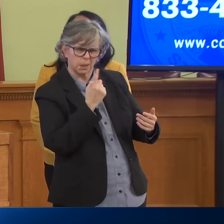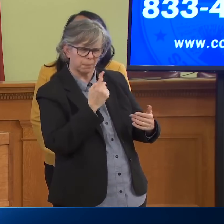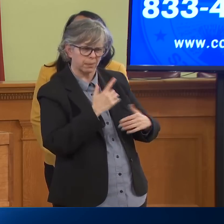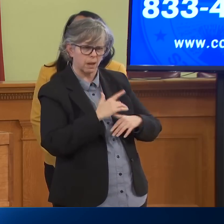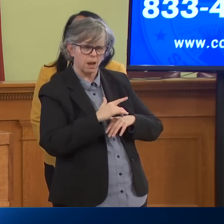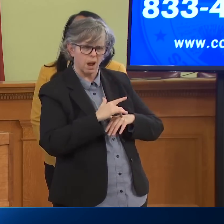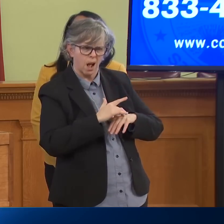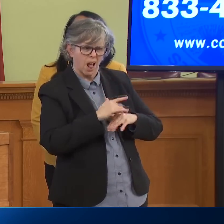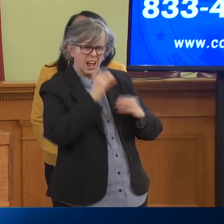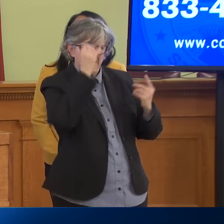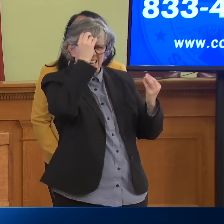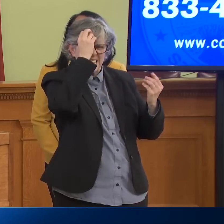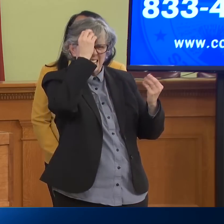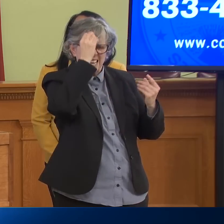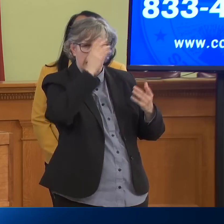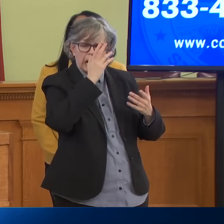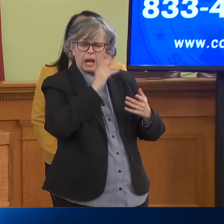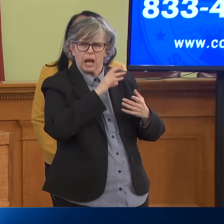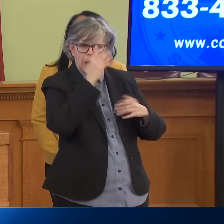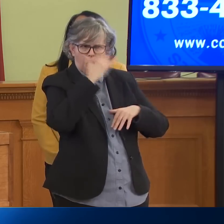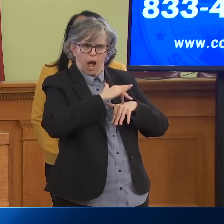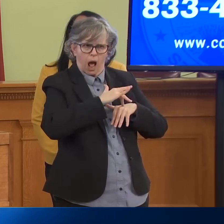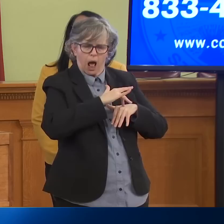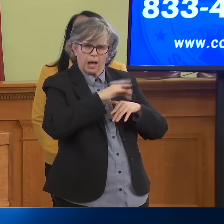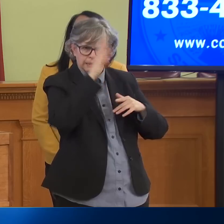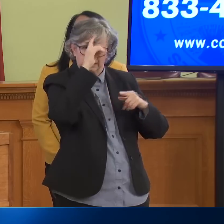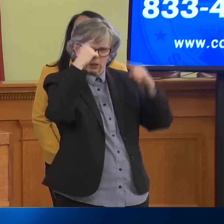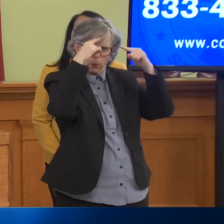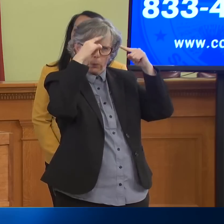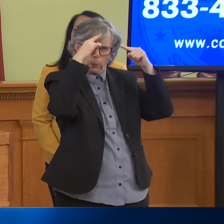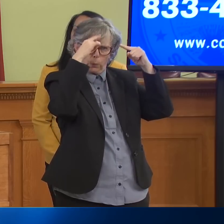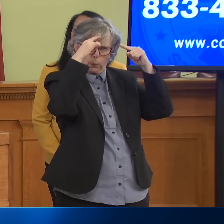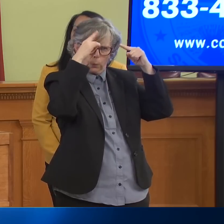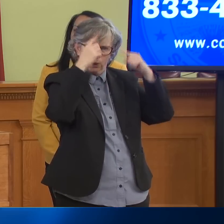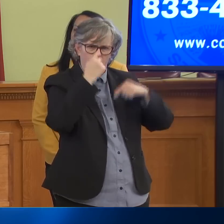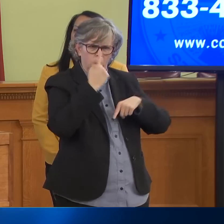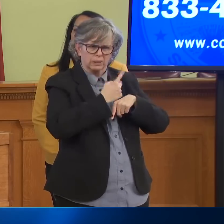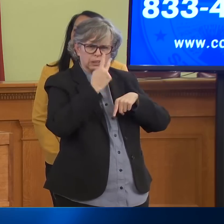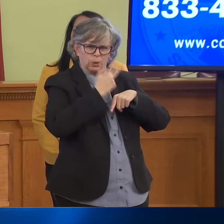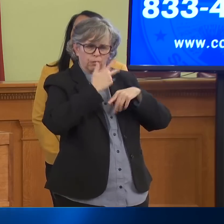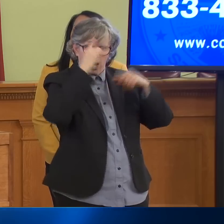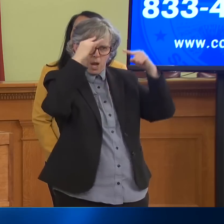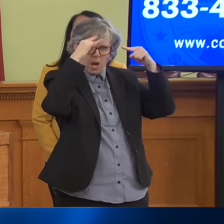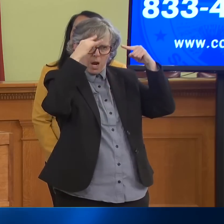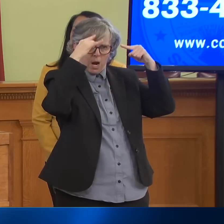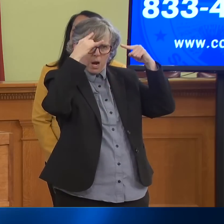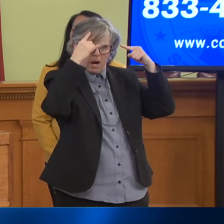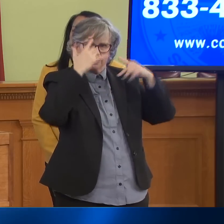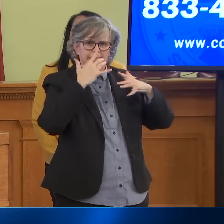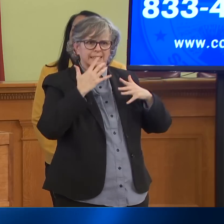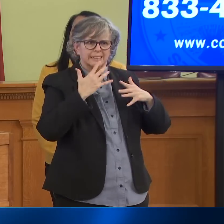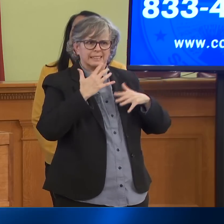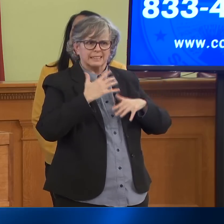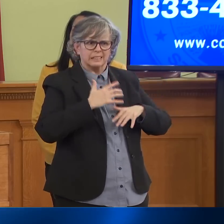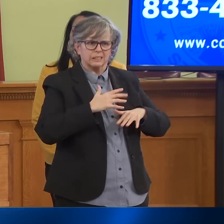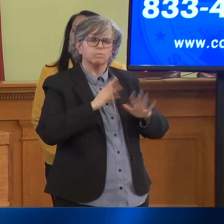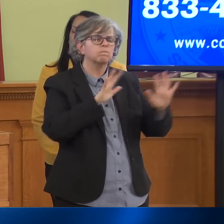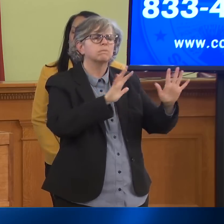HAVING THEM, IMMEDIATELY OR DOWN THE ROAD. BUT IF YOU FIND YOURSELF WORRYING A LOT OR HAVING THOUGHTS THAT YOU CANNOT GET